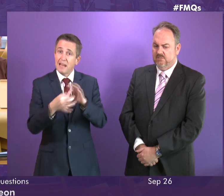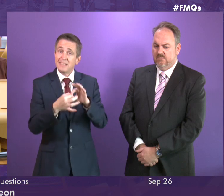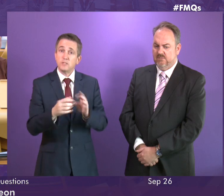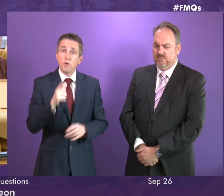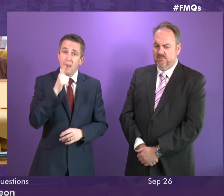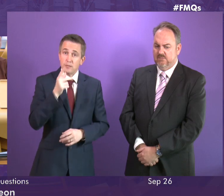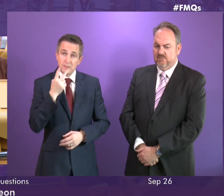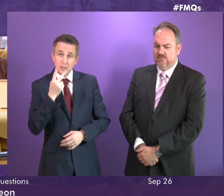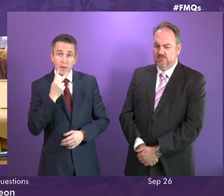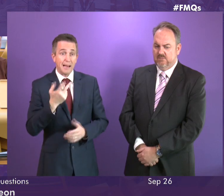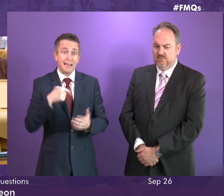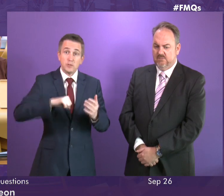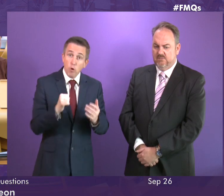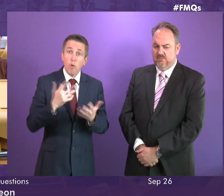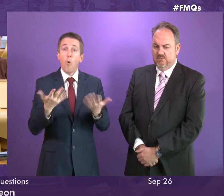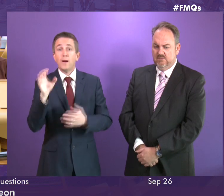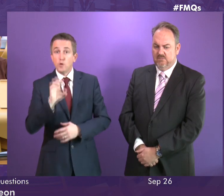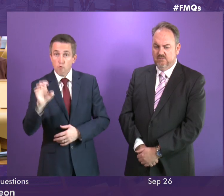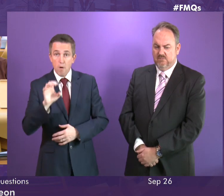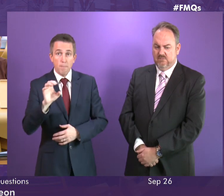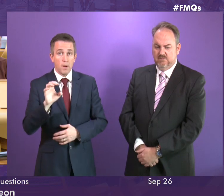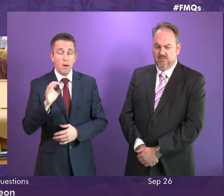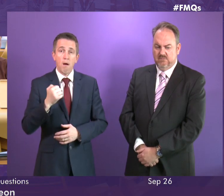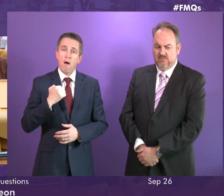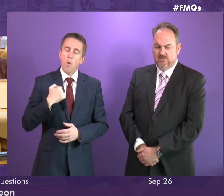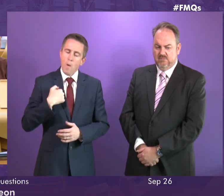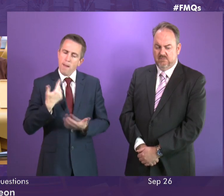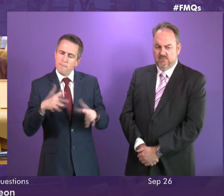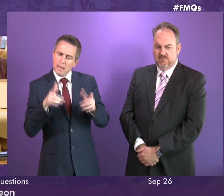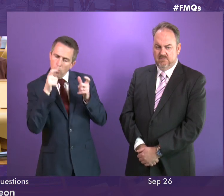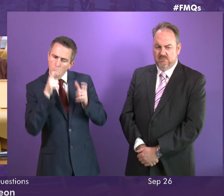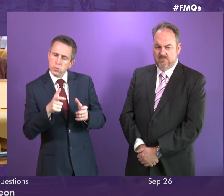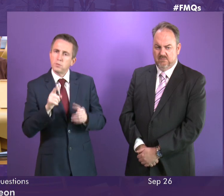in Europe. Our approach has been a precautionary one, which is why in Scotland we have already